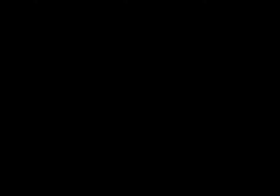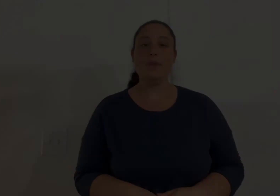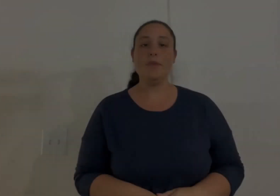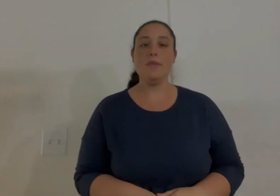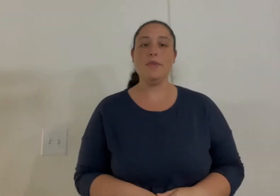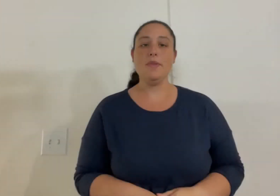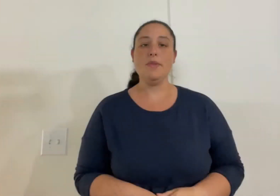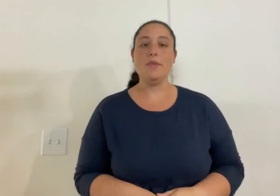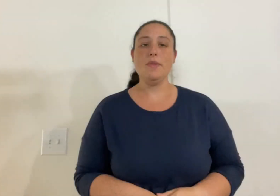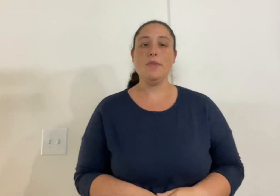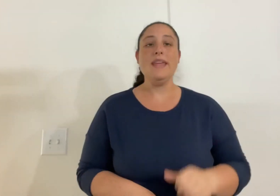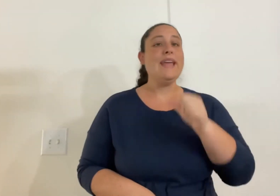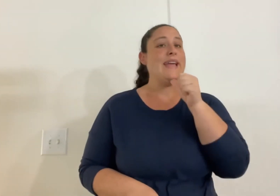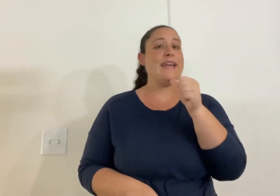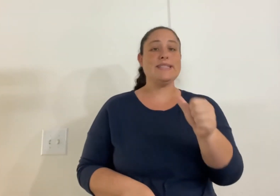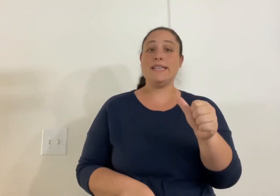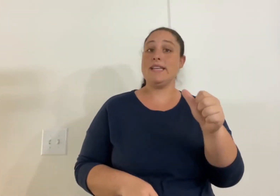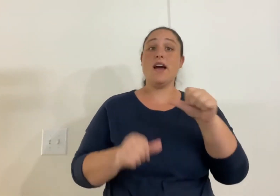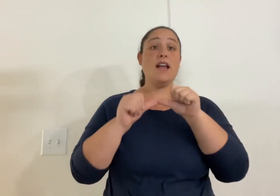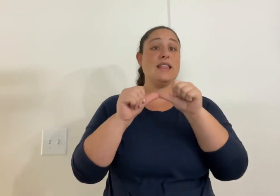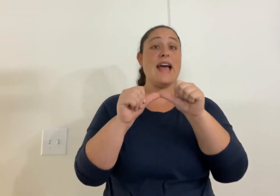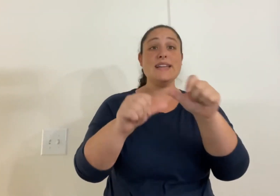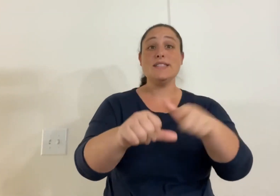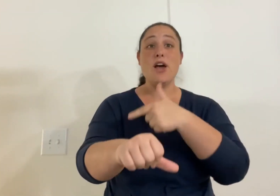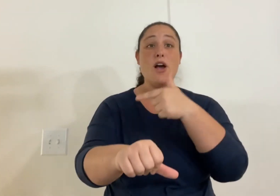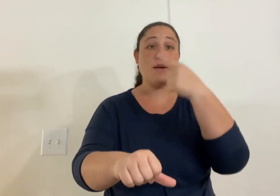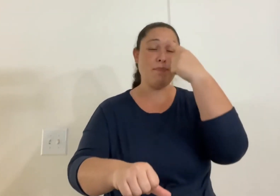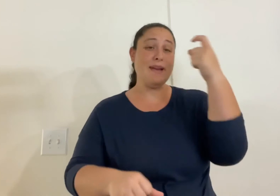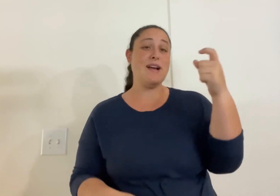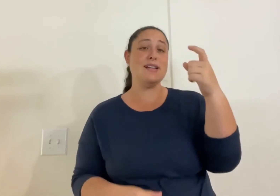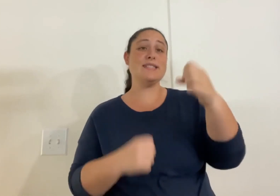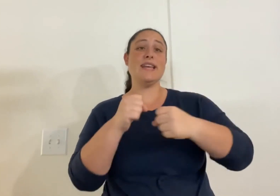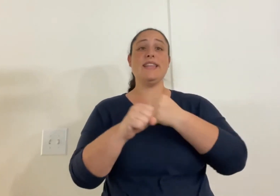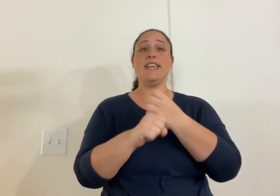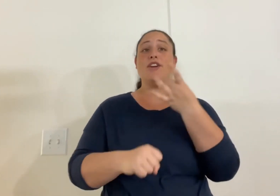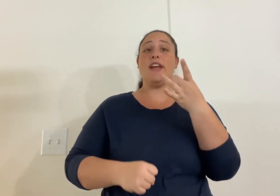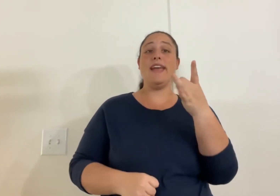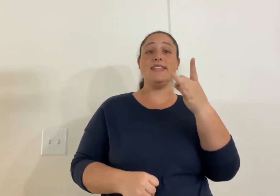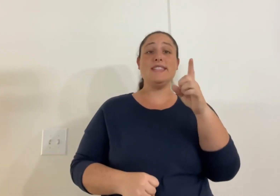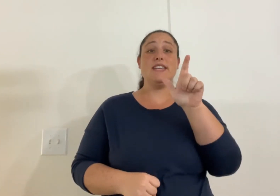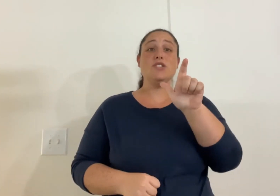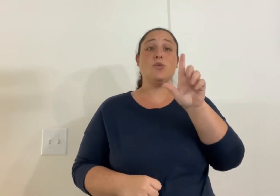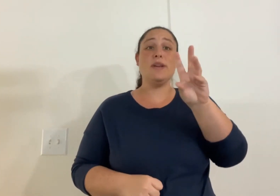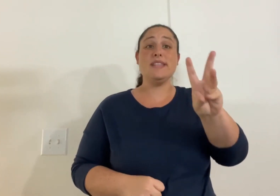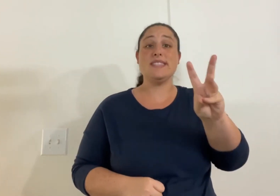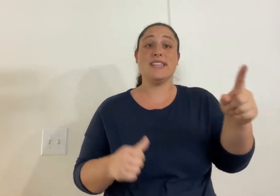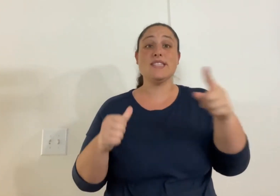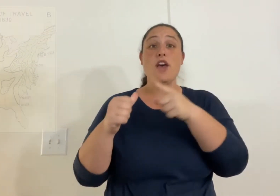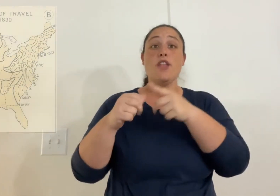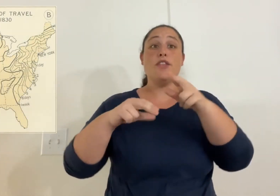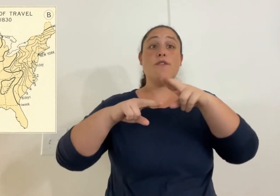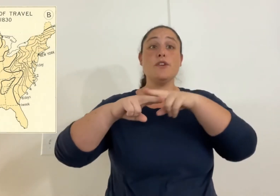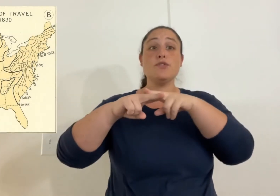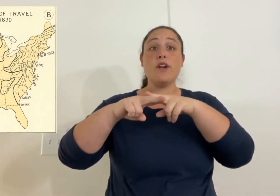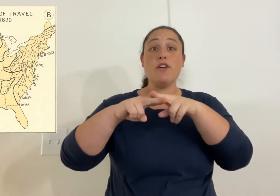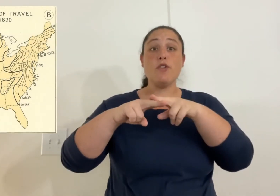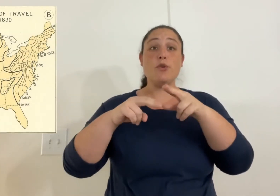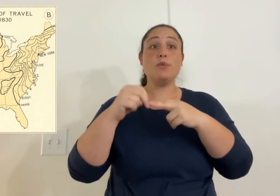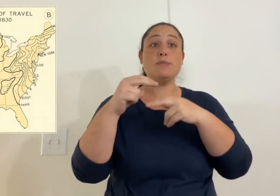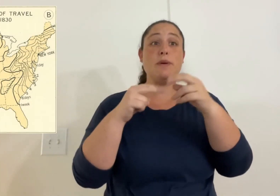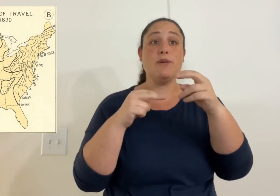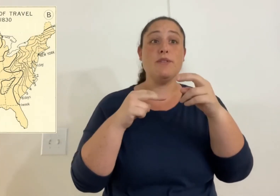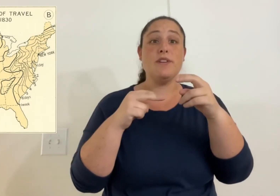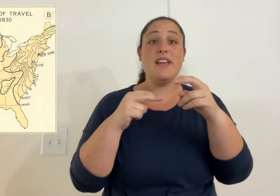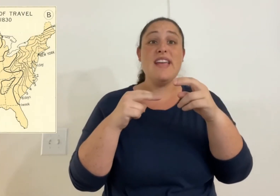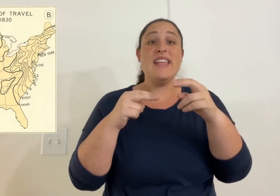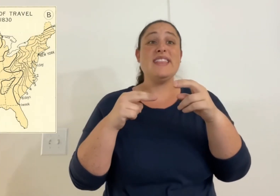This did not last long because in 1826, the first railroad was built.